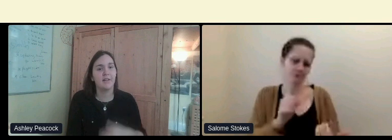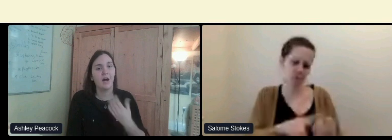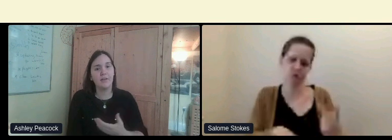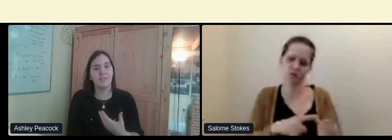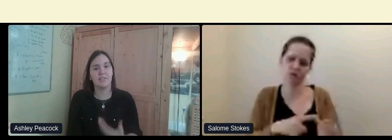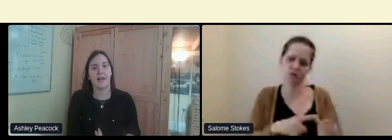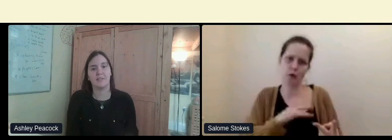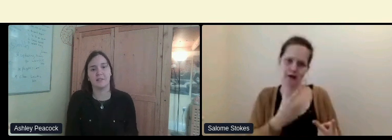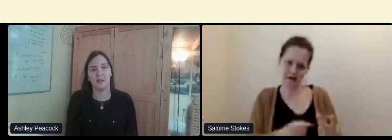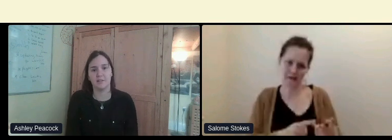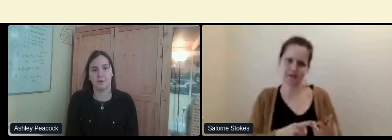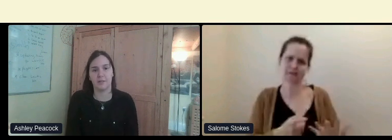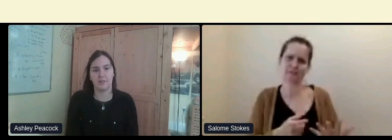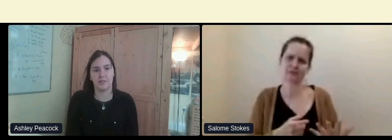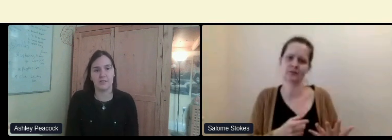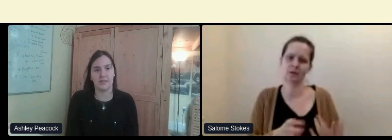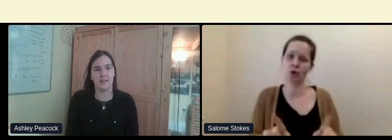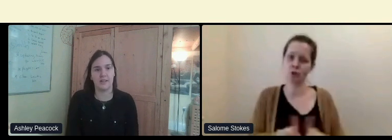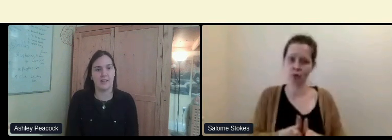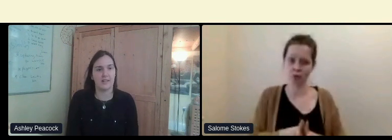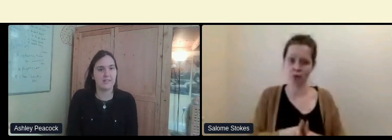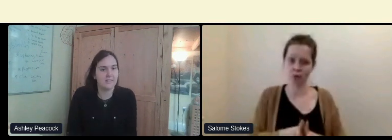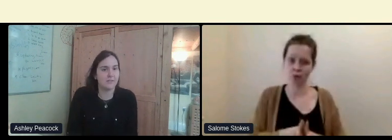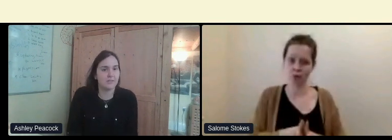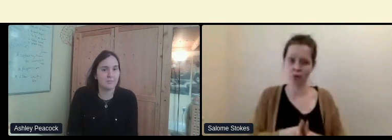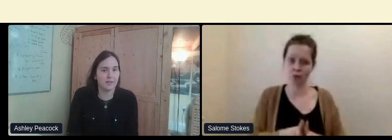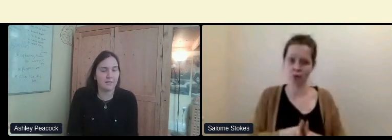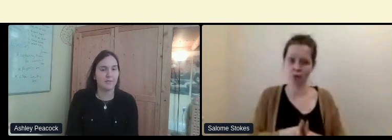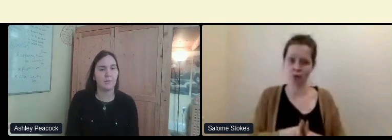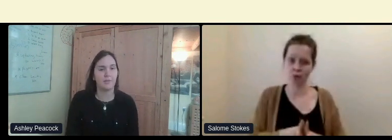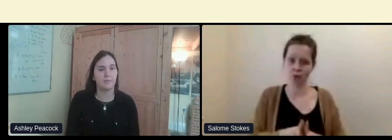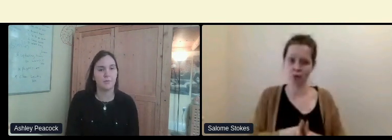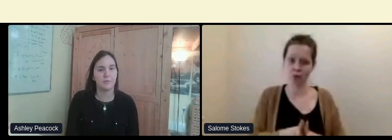that encourage us to actively ask questions instead of just blindly following the rules.